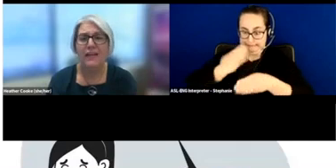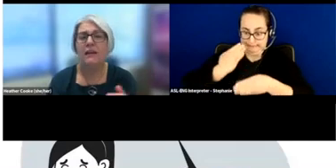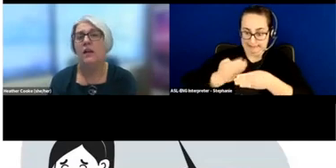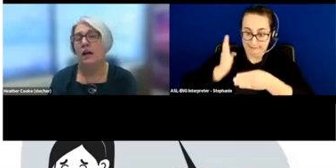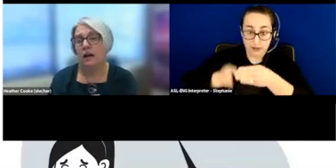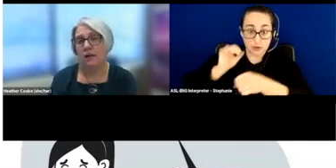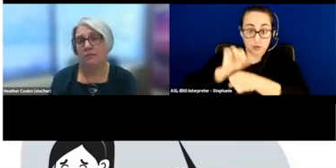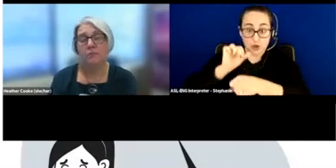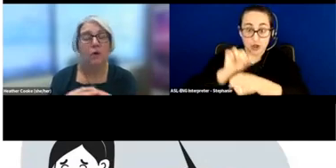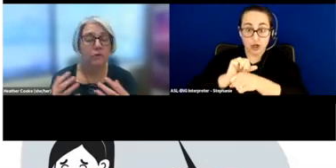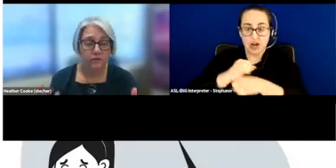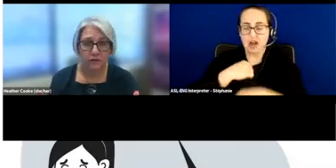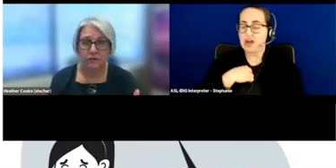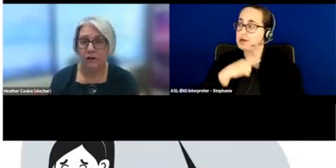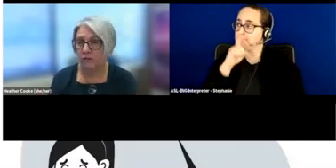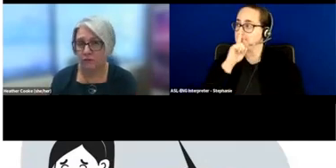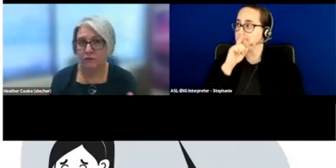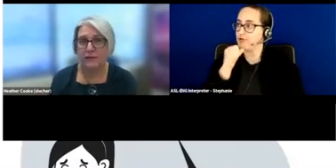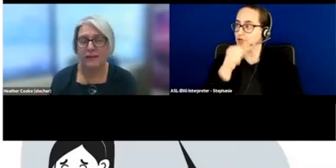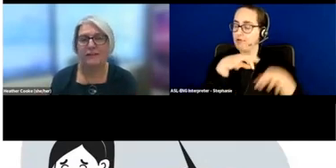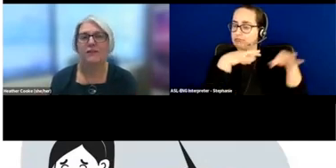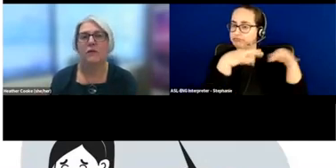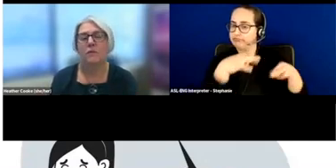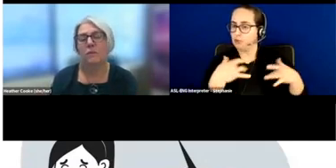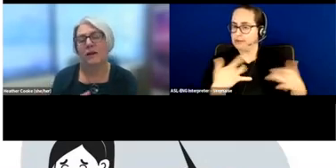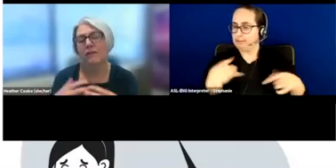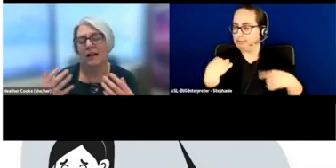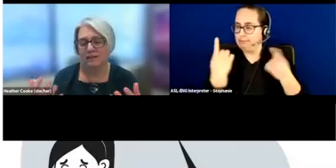and then posts on on social media. So where that workplace